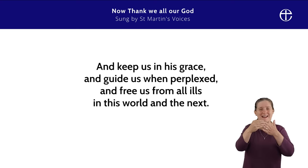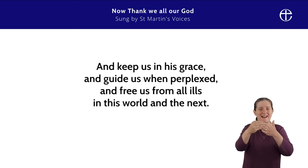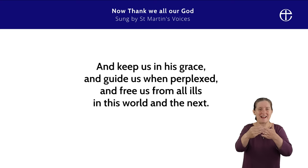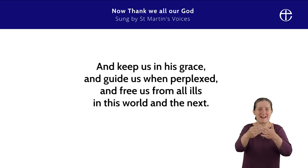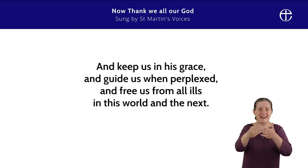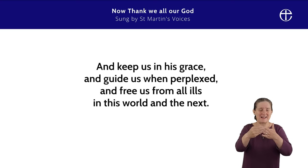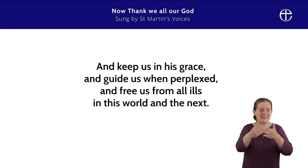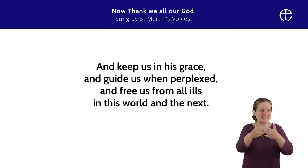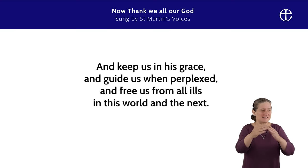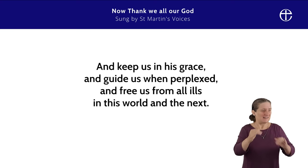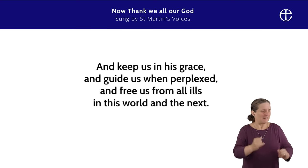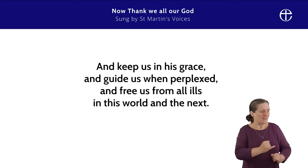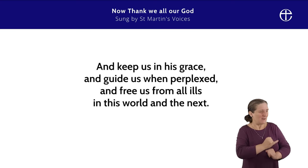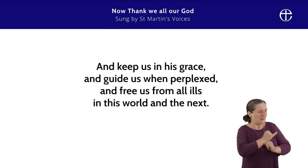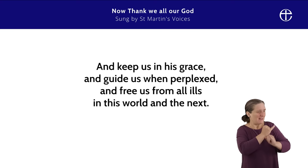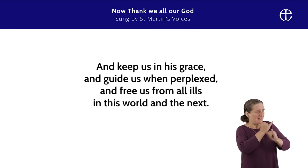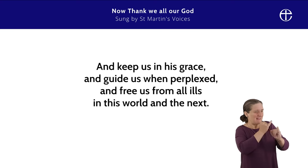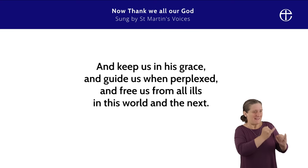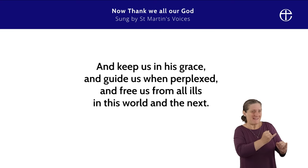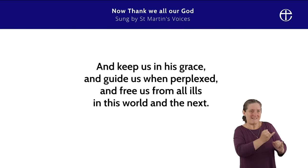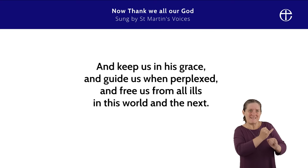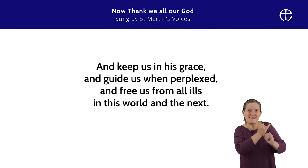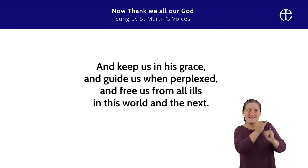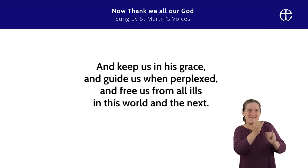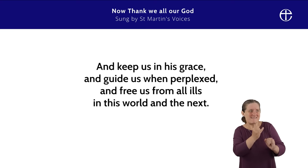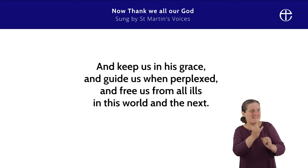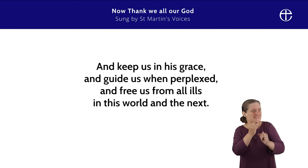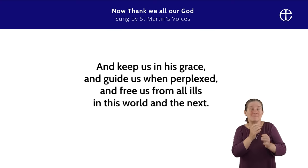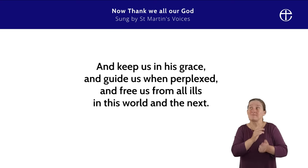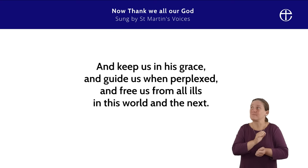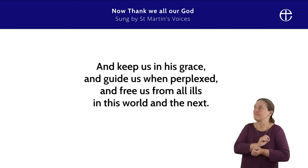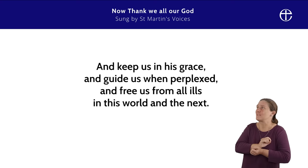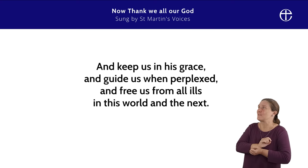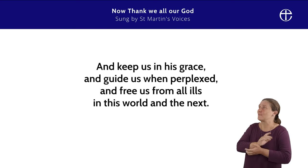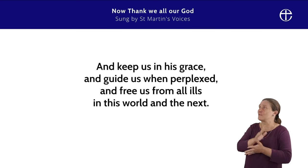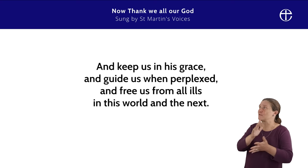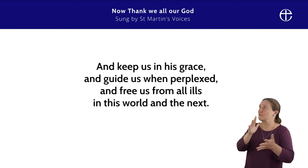And free us from all ills